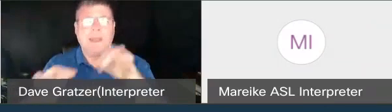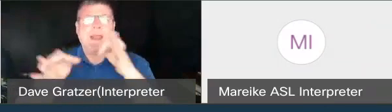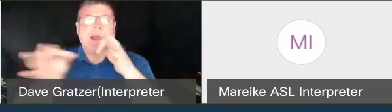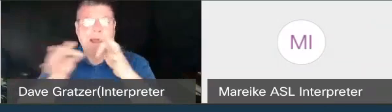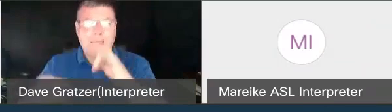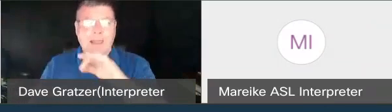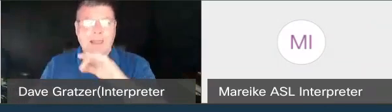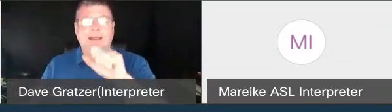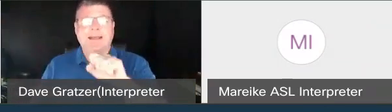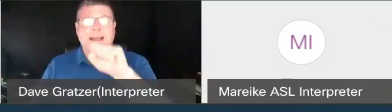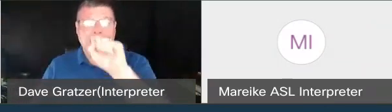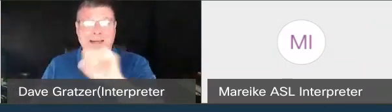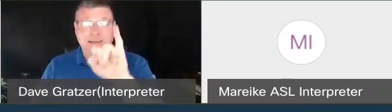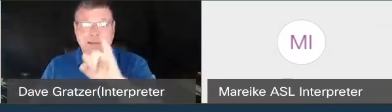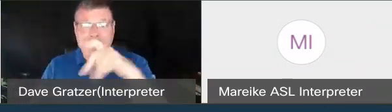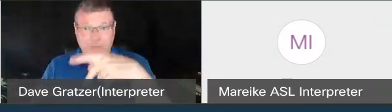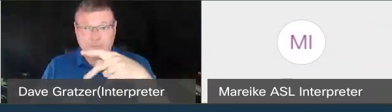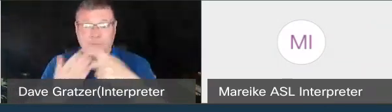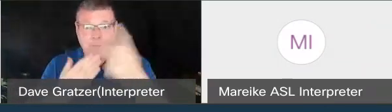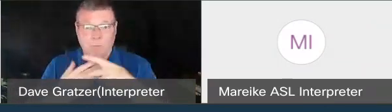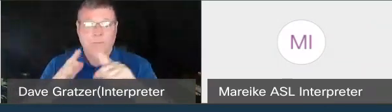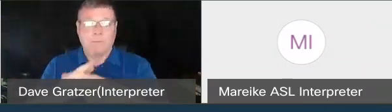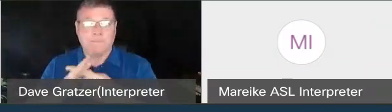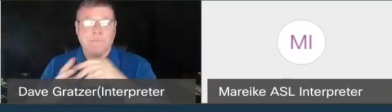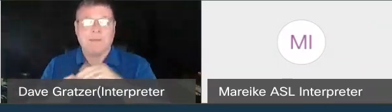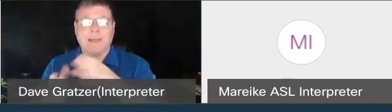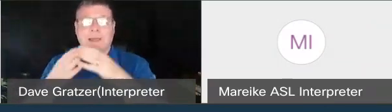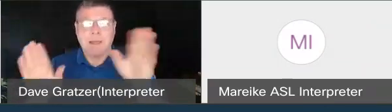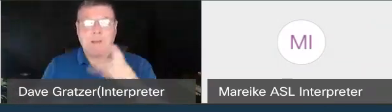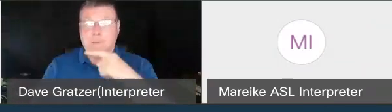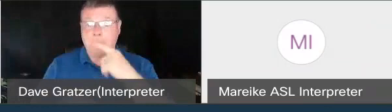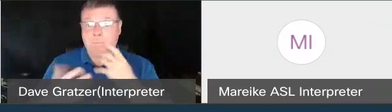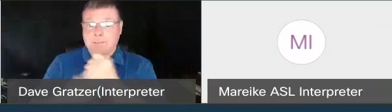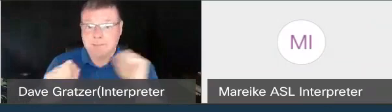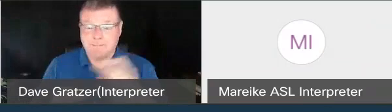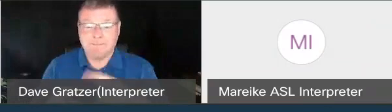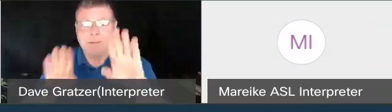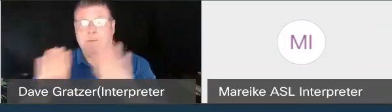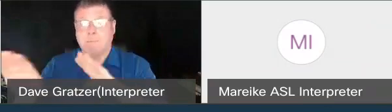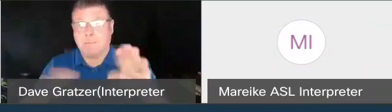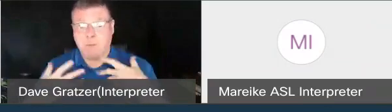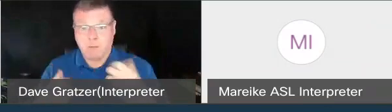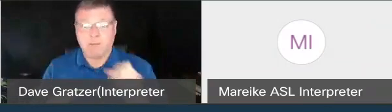which started here in 2000, has integrated public safety, behavioral health, and the health care system